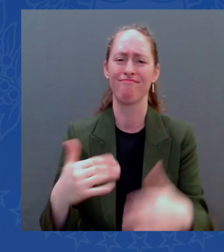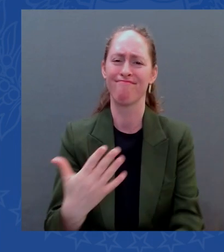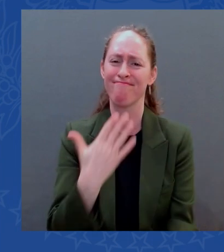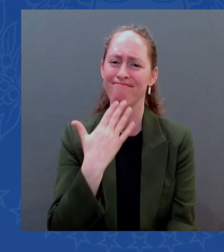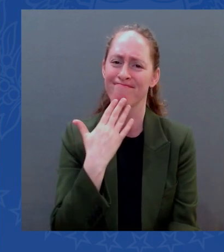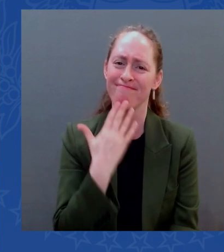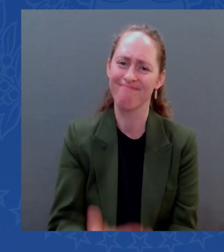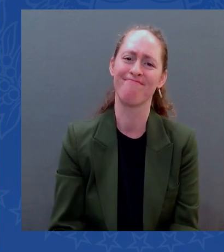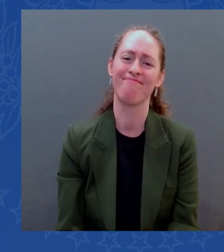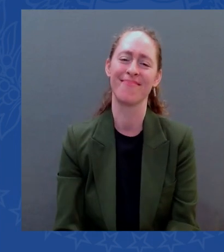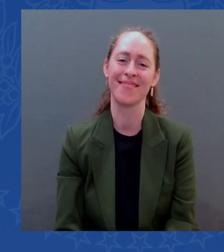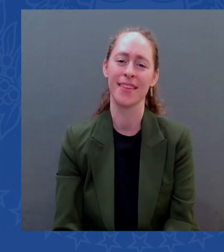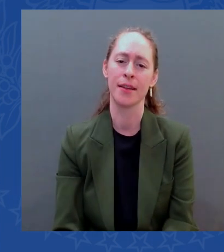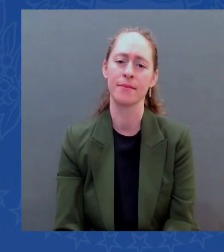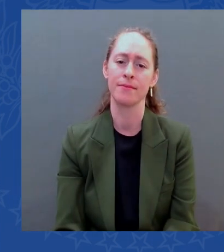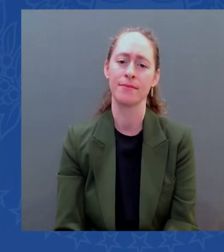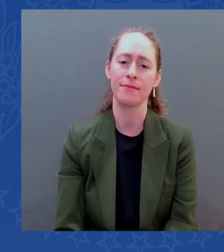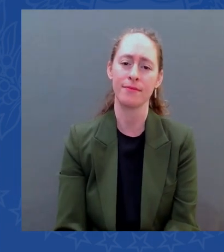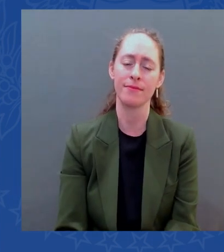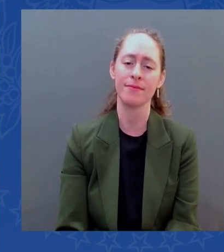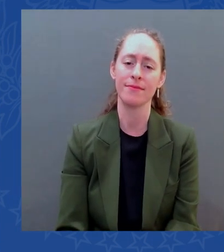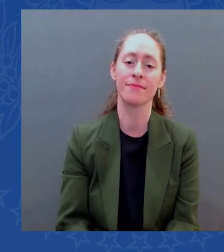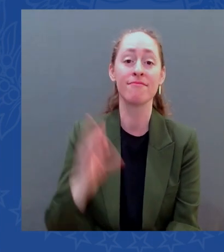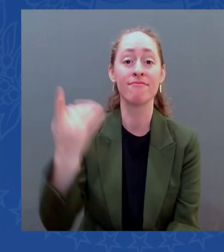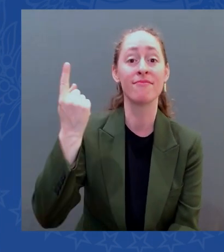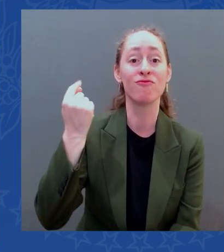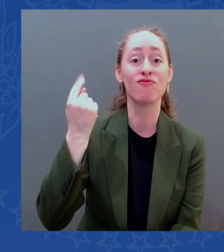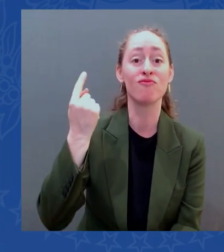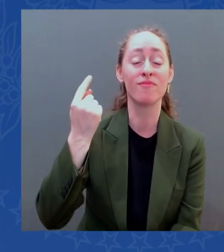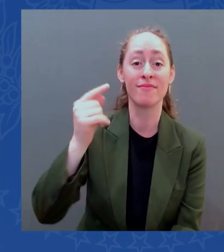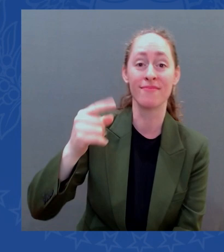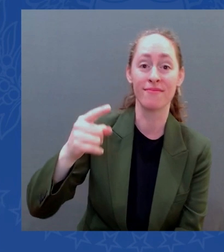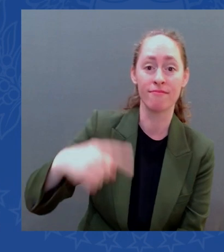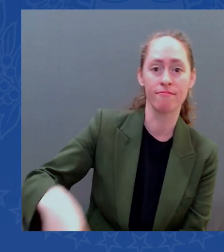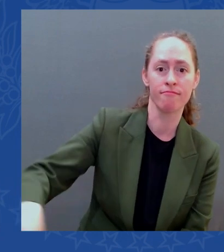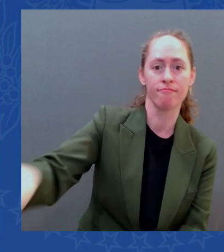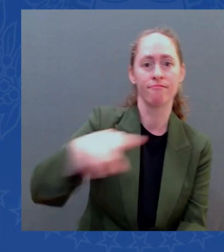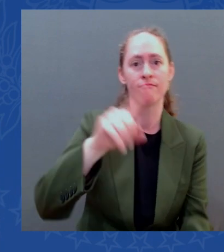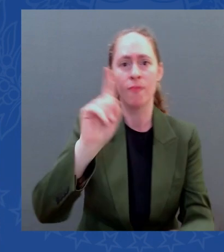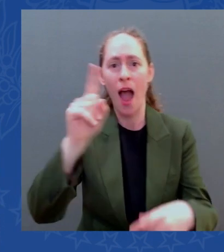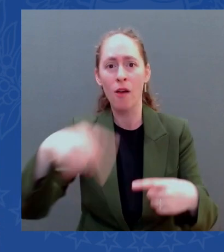for families in Tampa. The First Lady -- and I am Jill's husband --